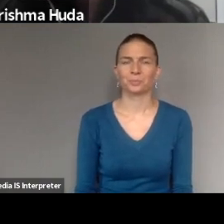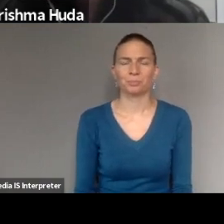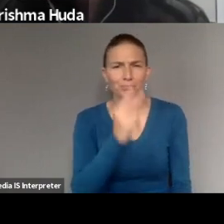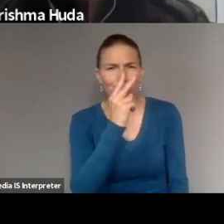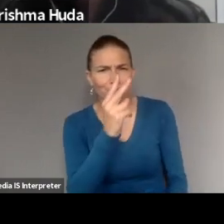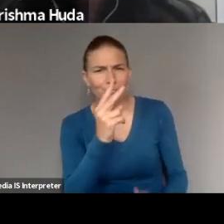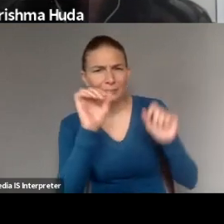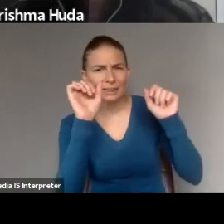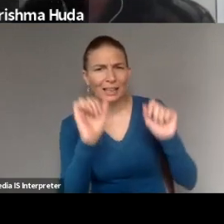There we go.